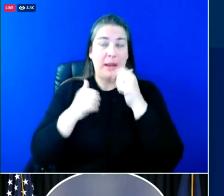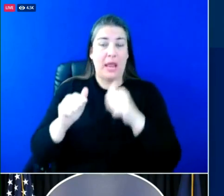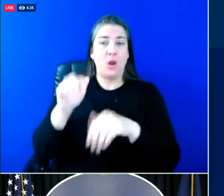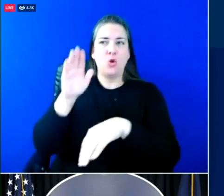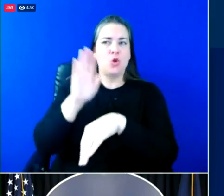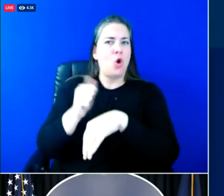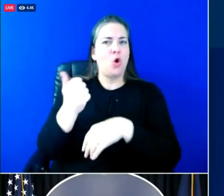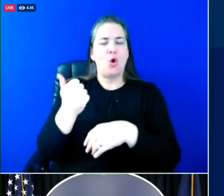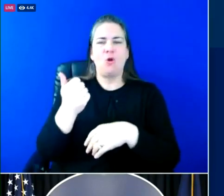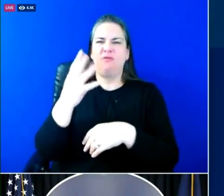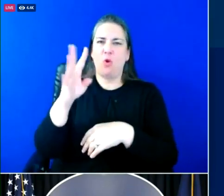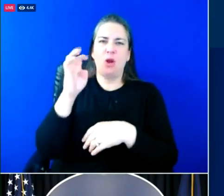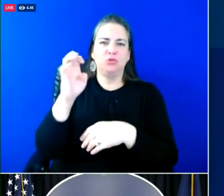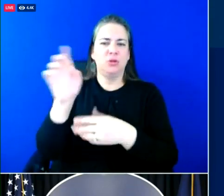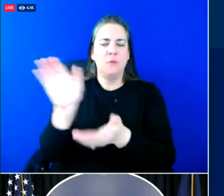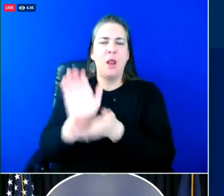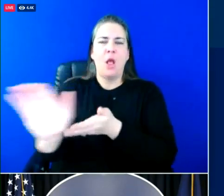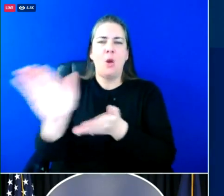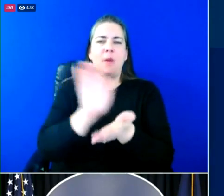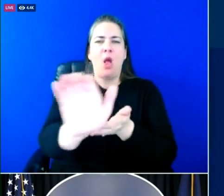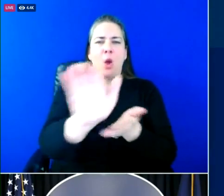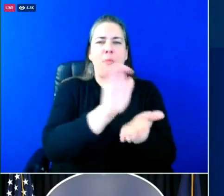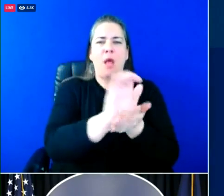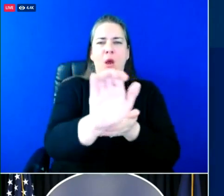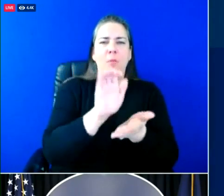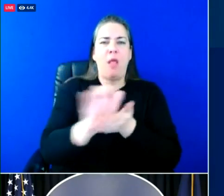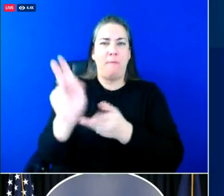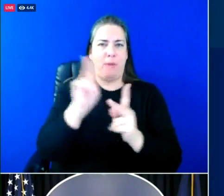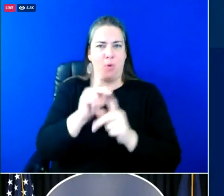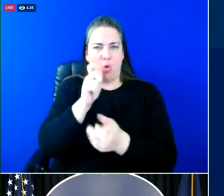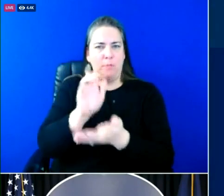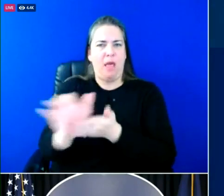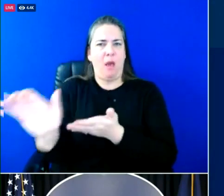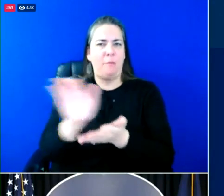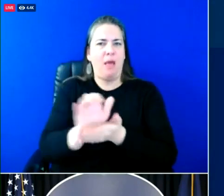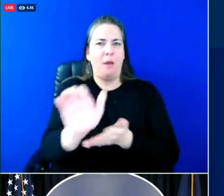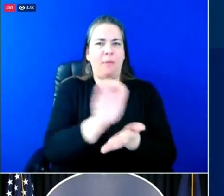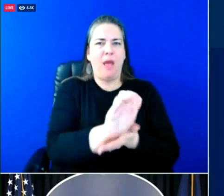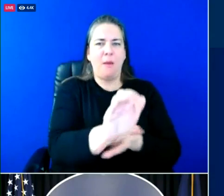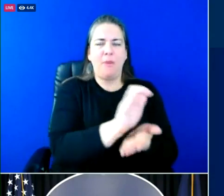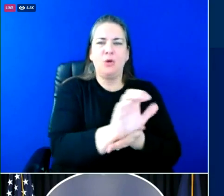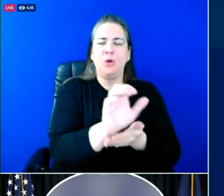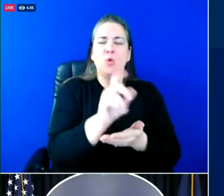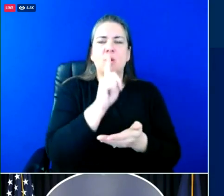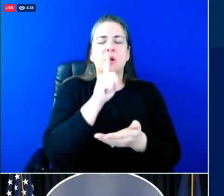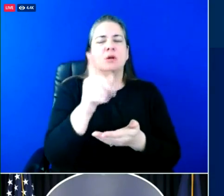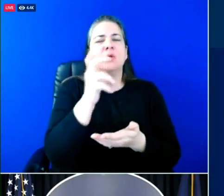They are all doing an extraordinary job under really difficult conditions, but